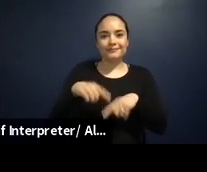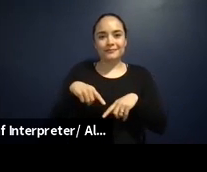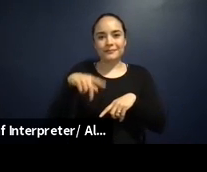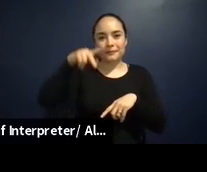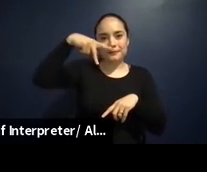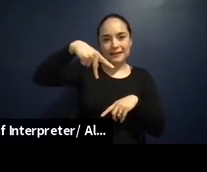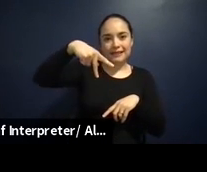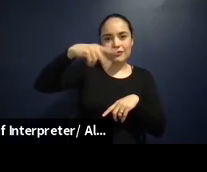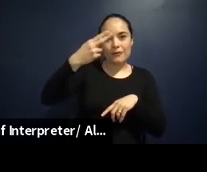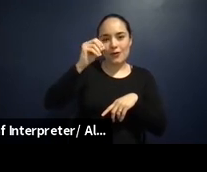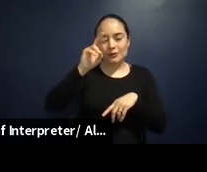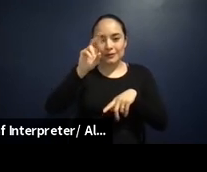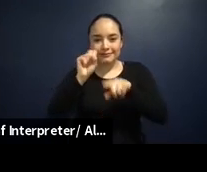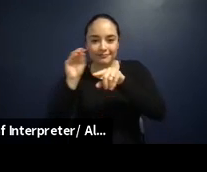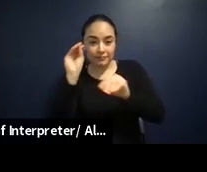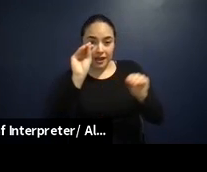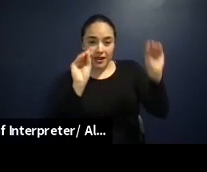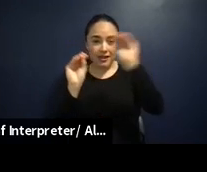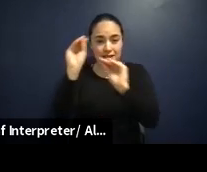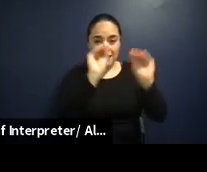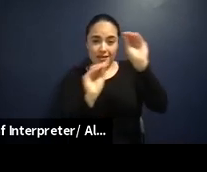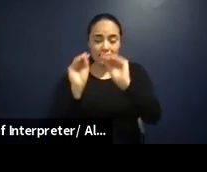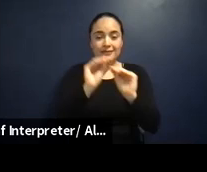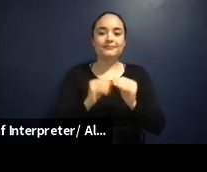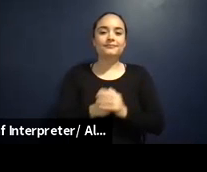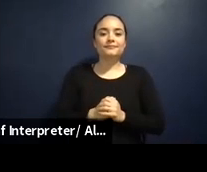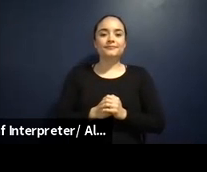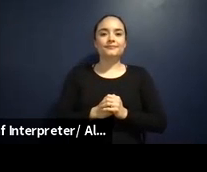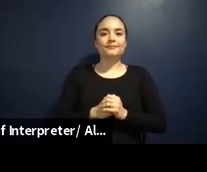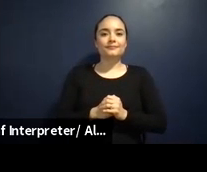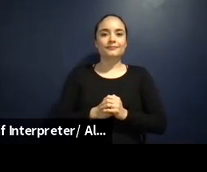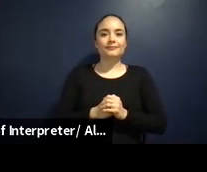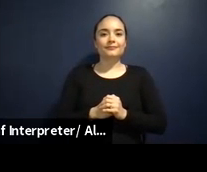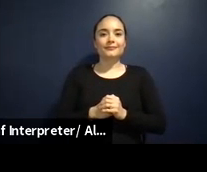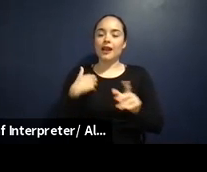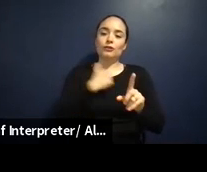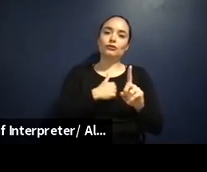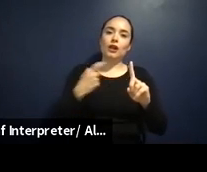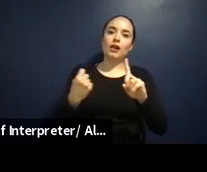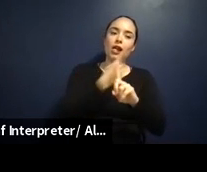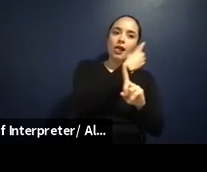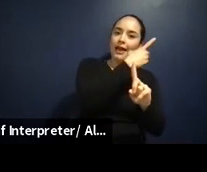so back to marble. I'm sorry, I just remember talking about that, [Sarah]: No, that was a great detour. [Kim]: So I wanted to see it.